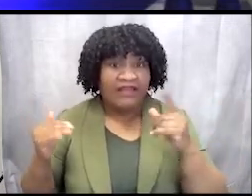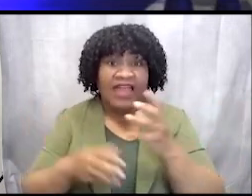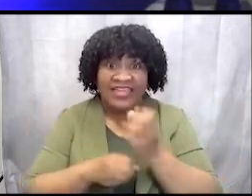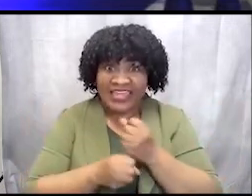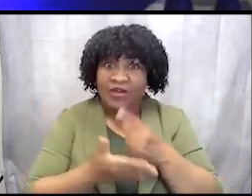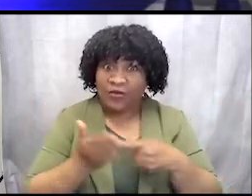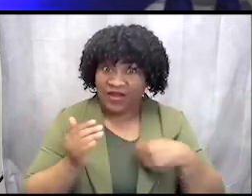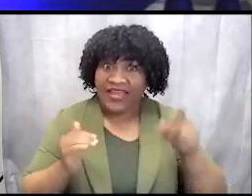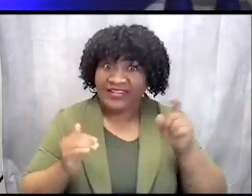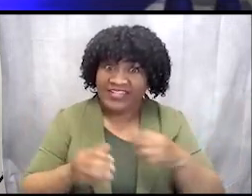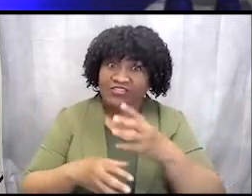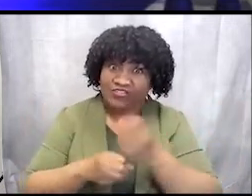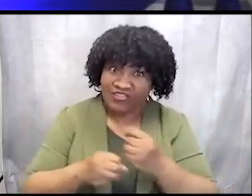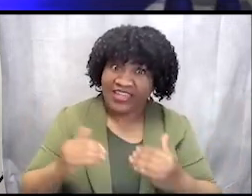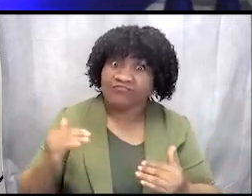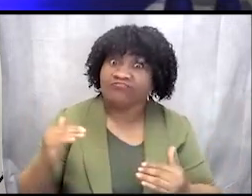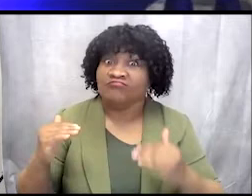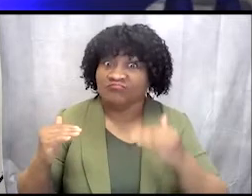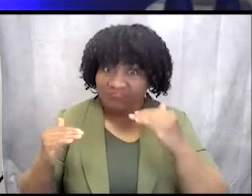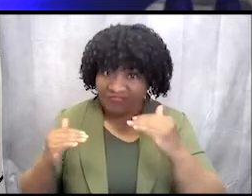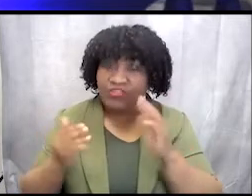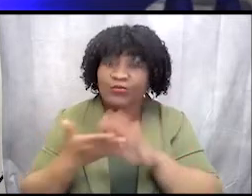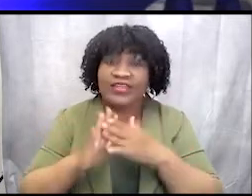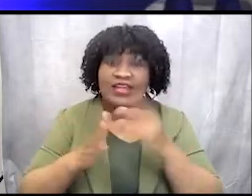what you need to get in order for you to be successful.